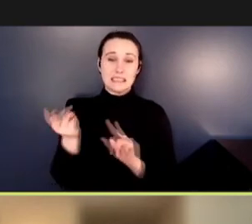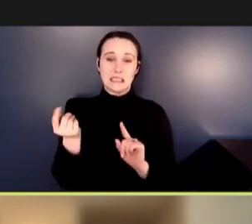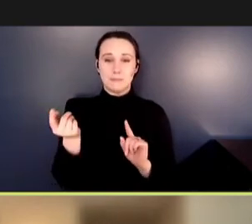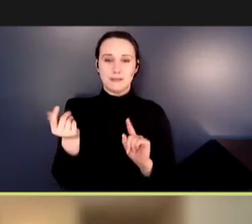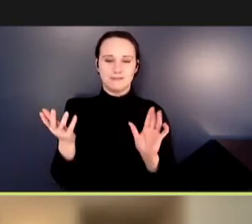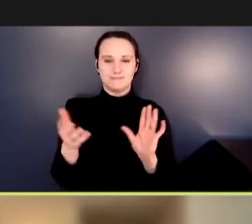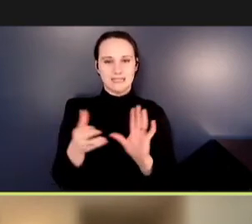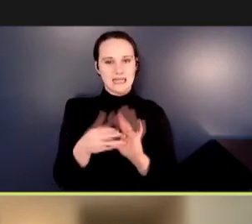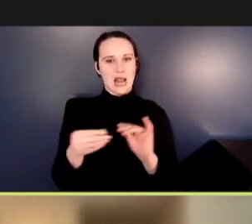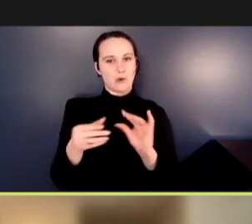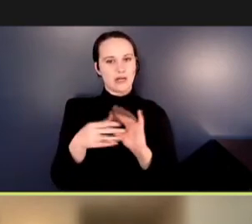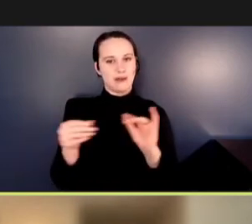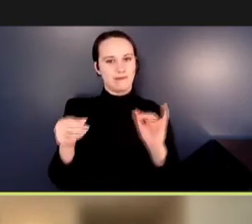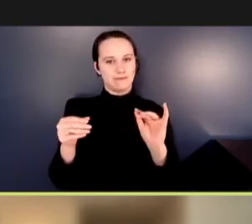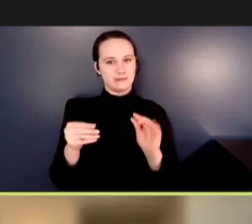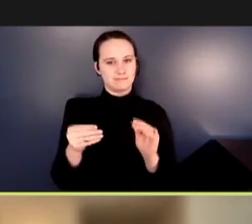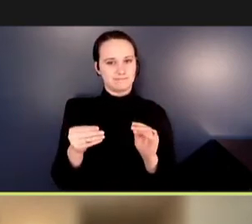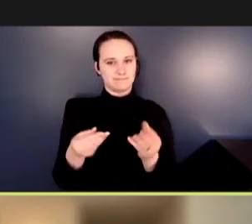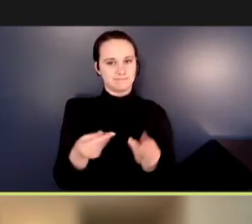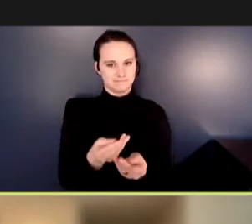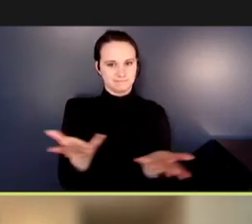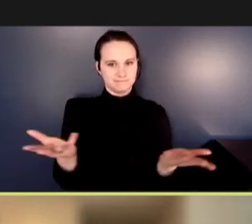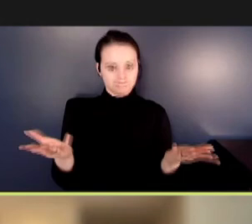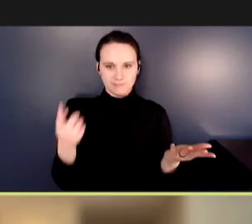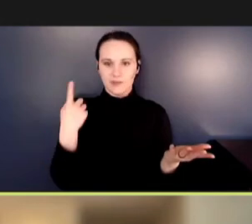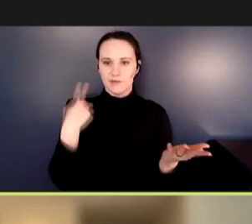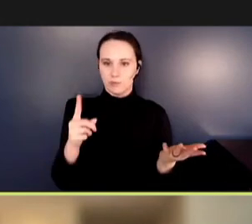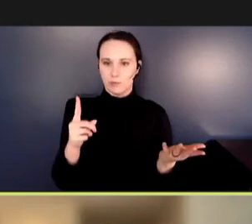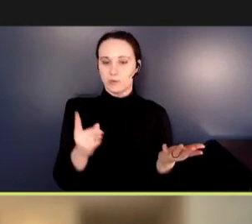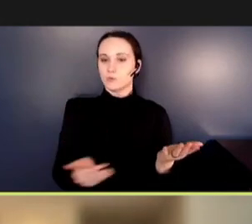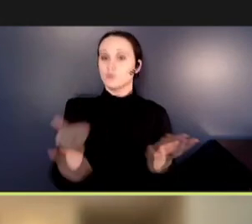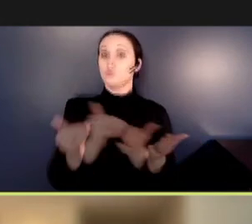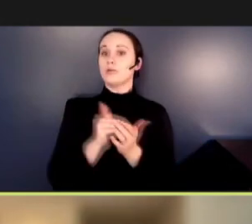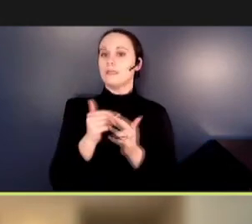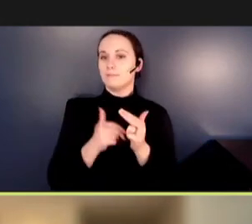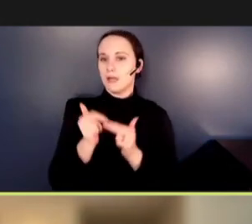a bit of narrative work -- that we need to do on rebuilding trust and authority for public health,